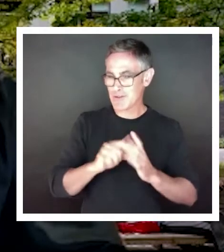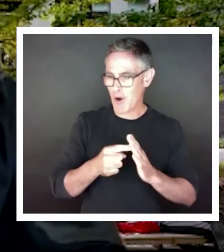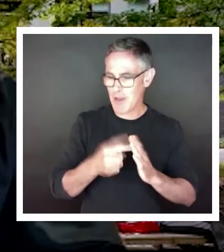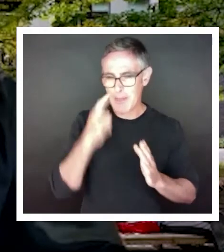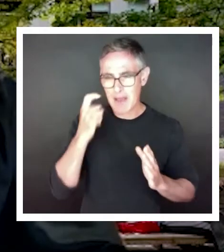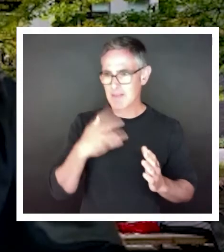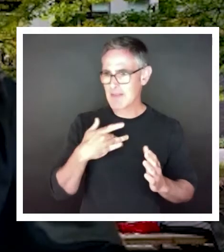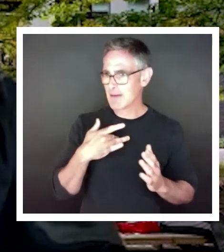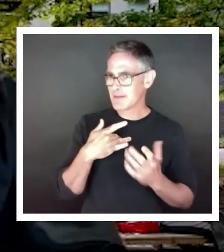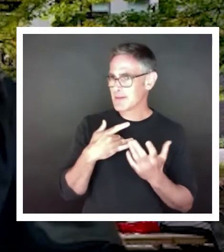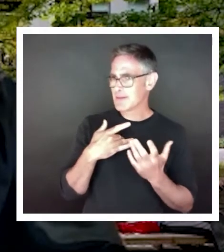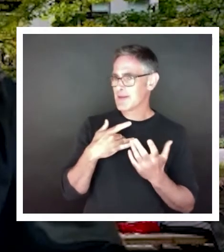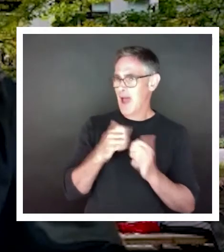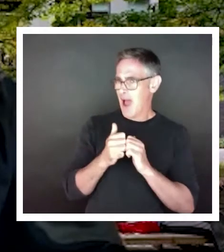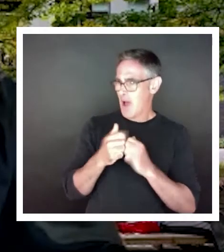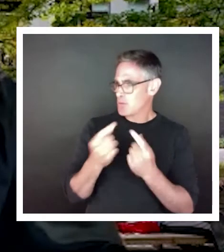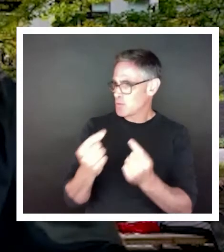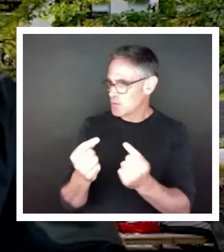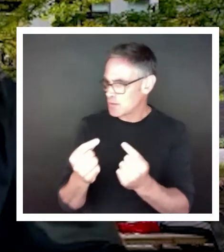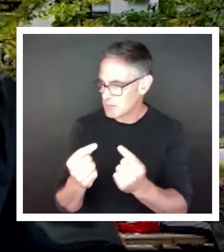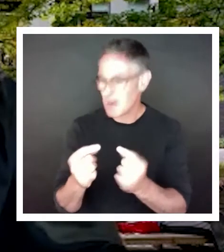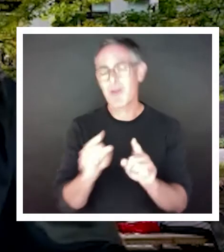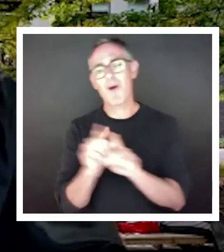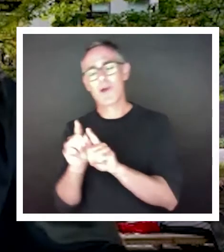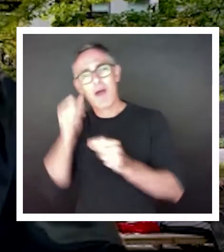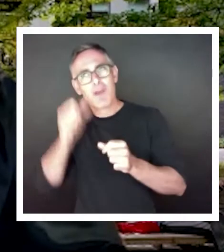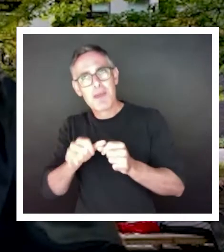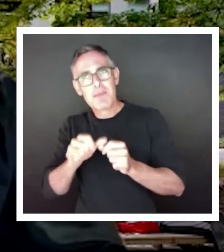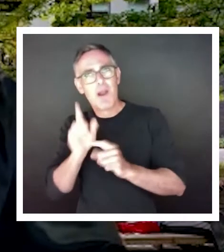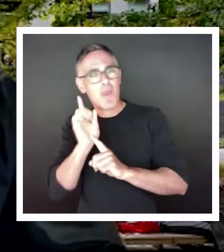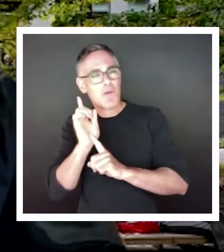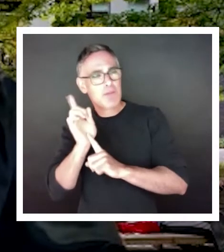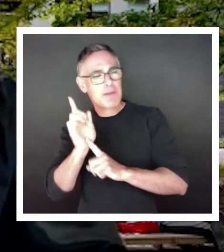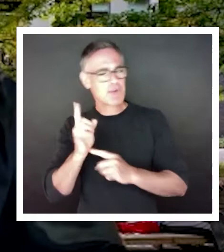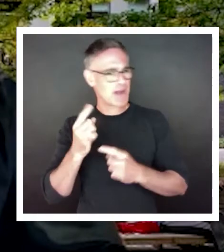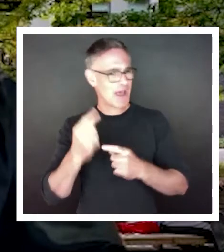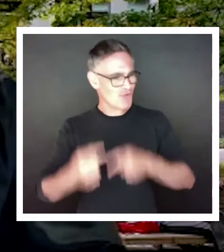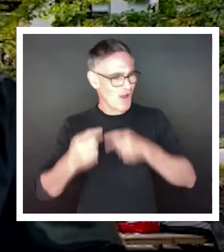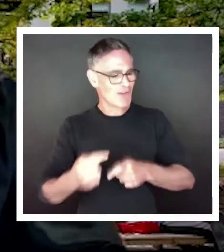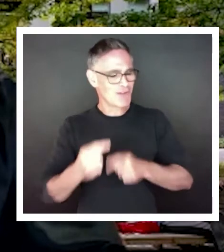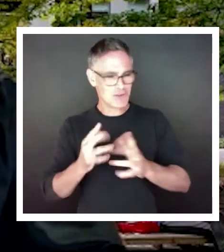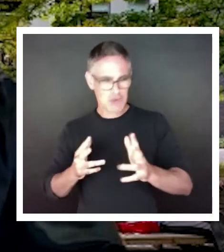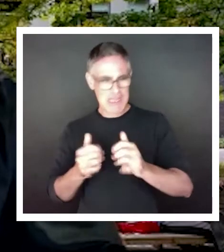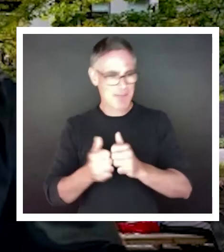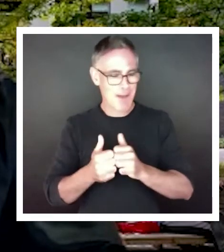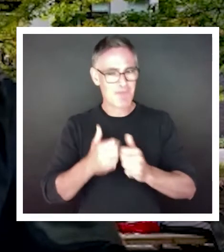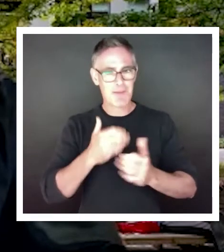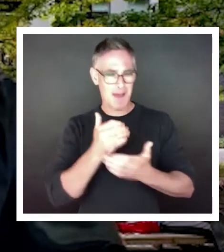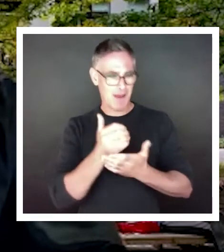I also remember the moments where I struggled in keeping up with my coursework, the moments where I had to confide